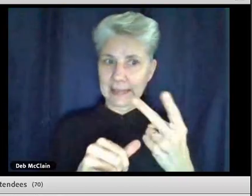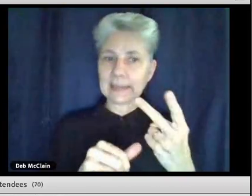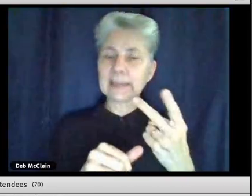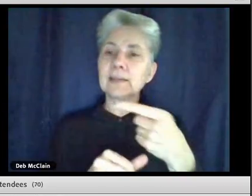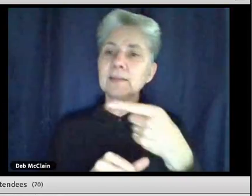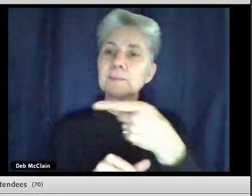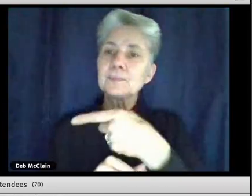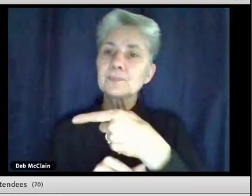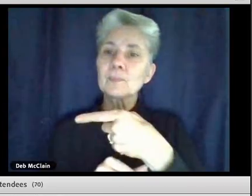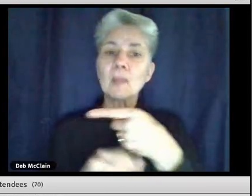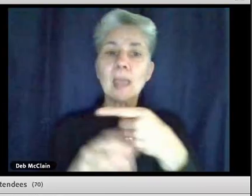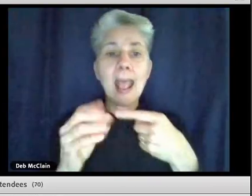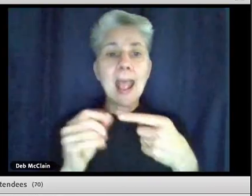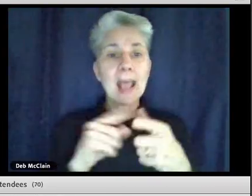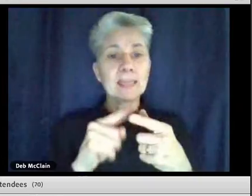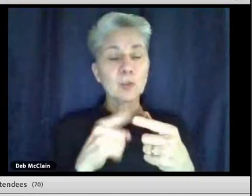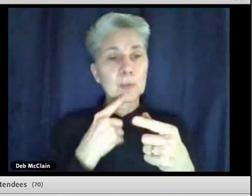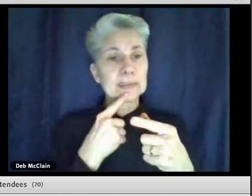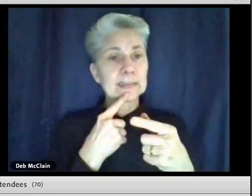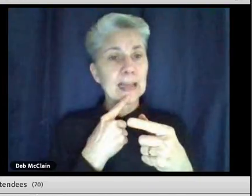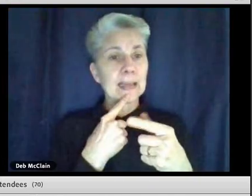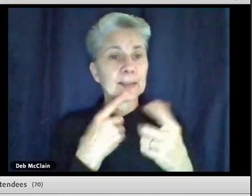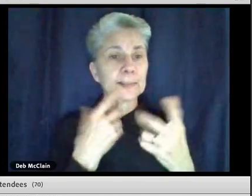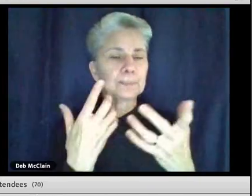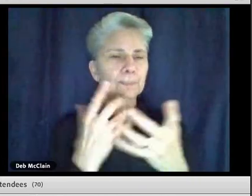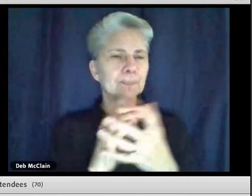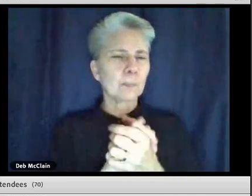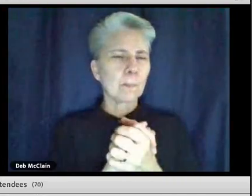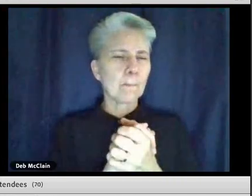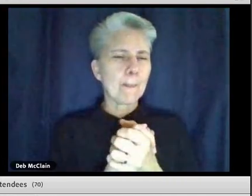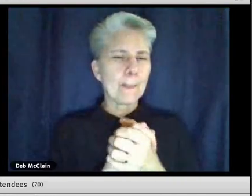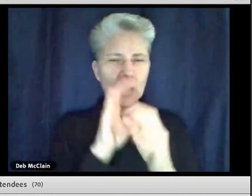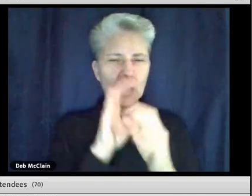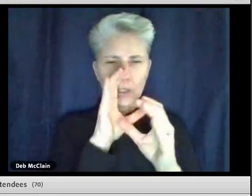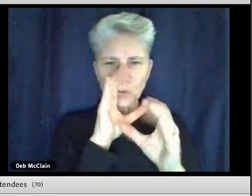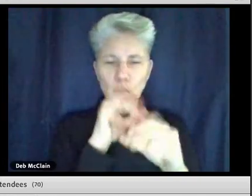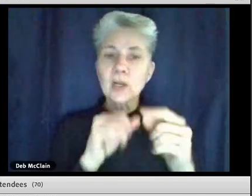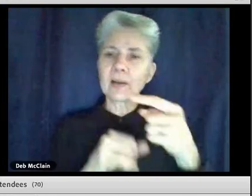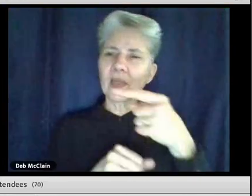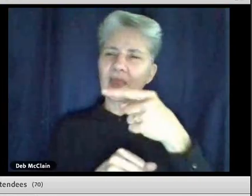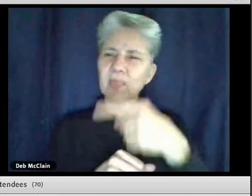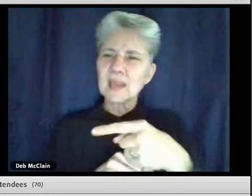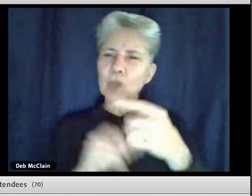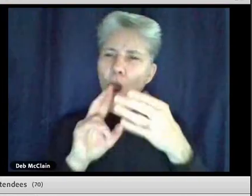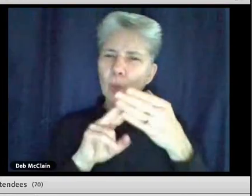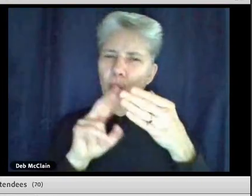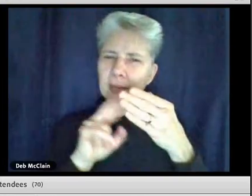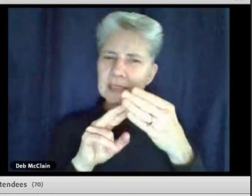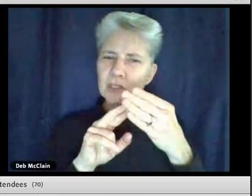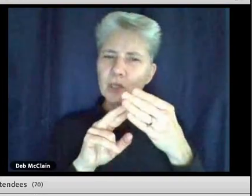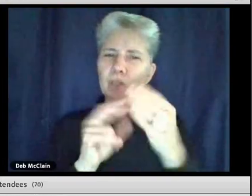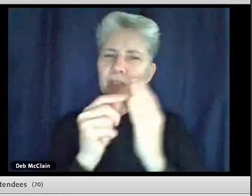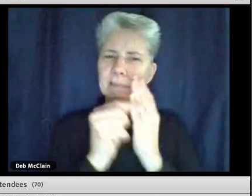You can see I've done that, and you can say -- Let me click on "search," and so these are all research guides,